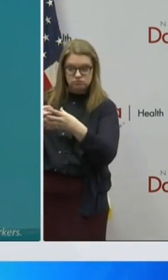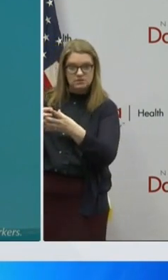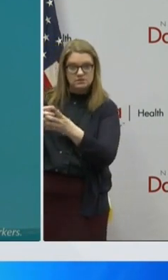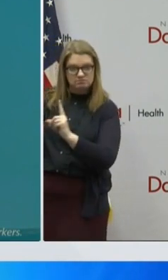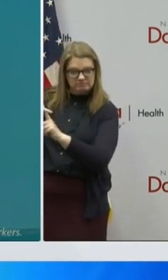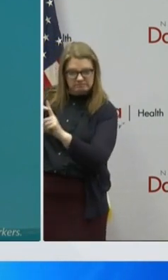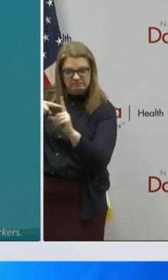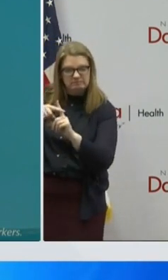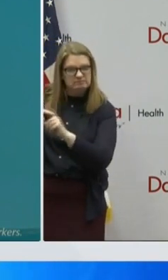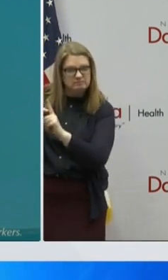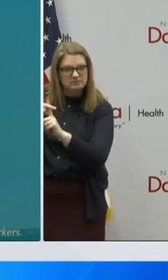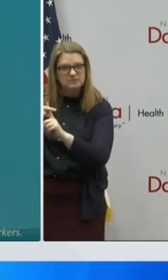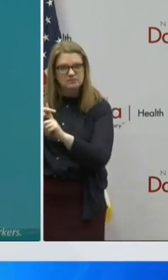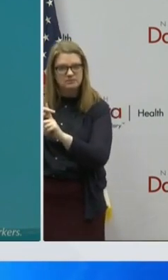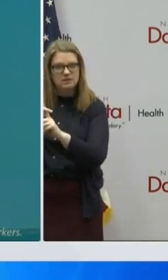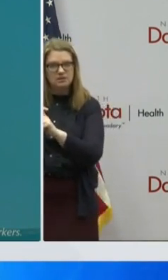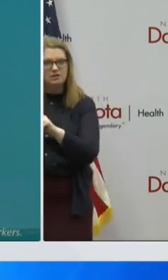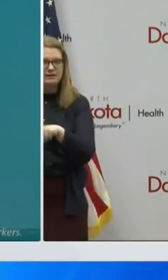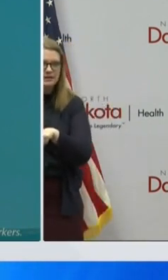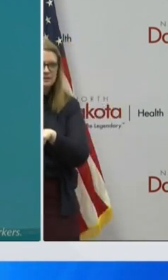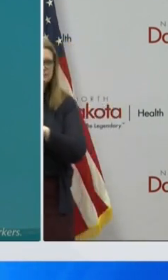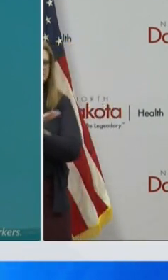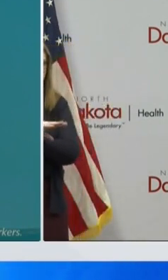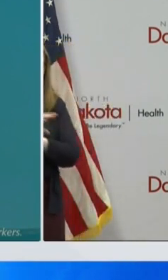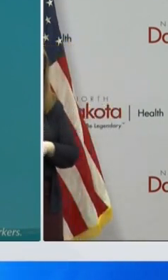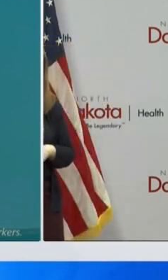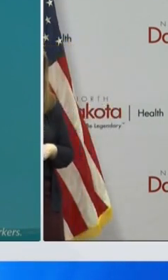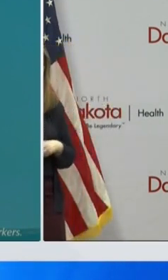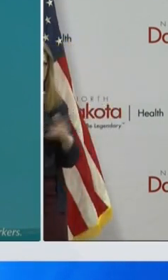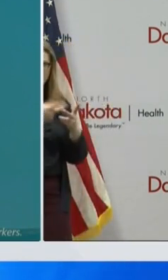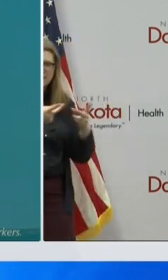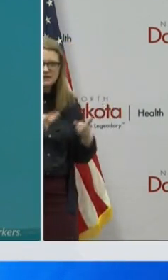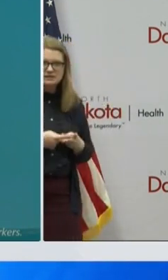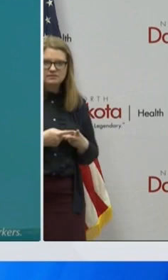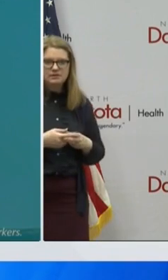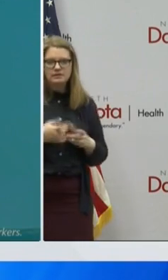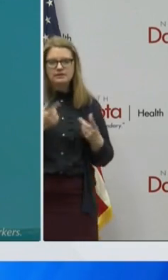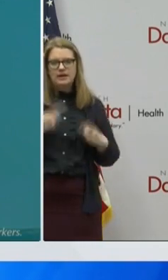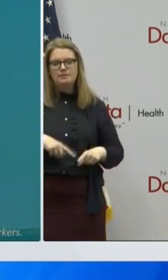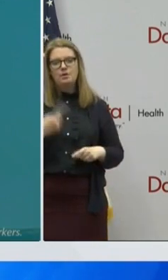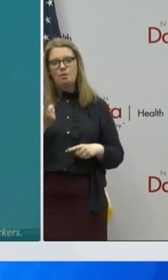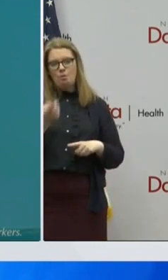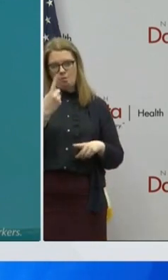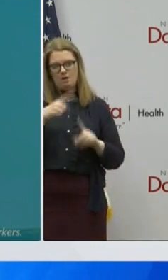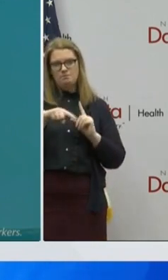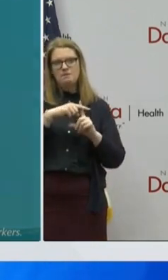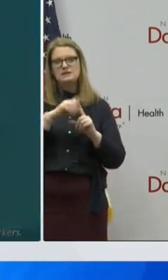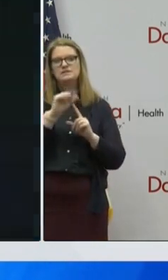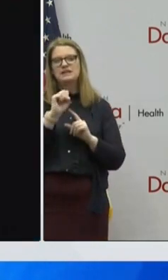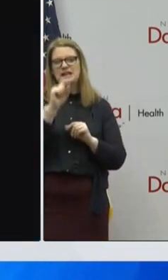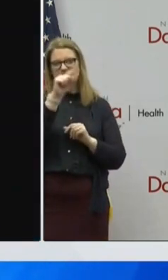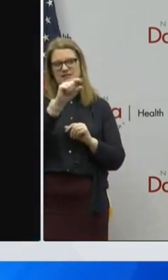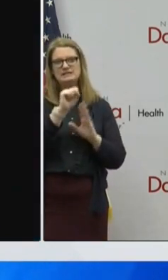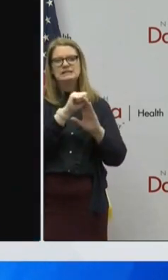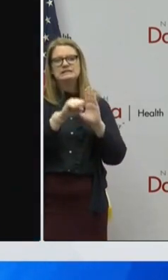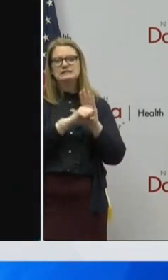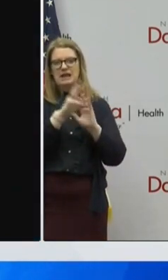CONTACTS RESIDE IN MINNESOTA. WE ALSO KNOW THAT WHEN YOU HAVE AN OUTBREAK LIKE THIS, IT CAN JUMP FROM ONE ORGANIZATION TO